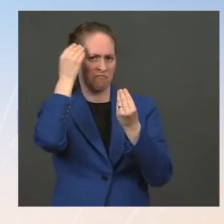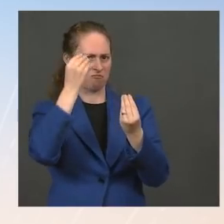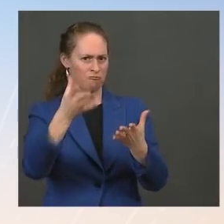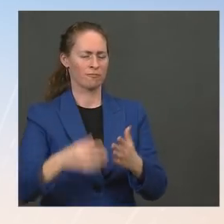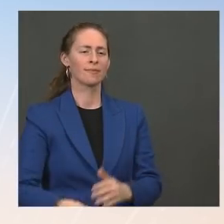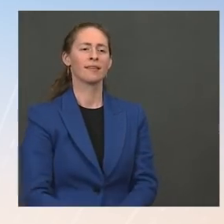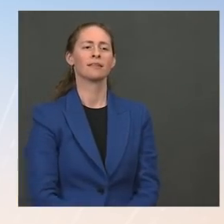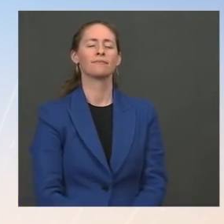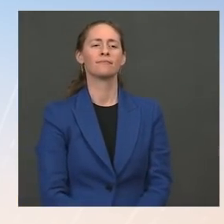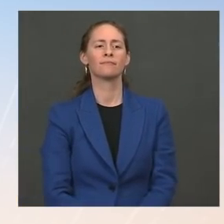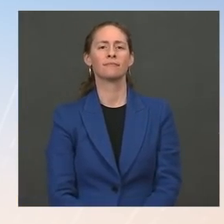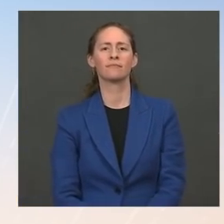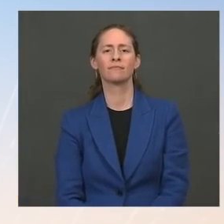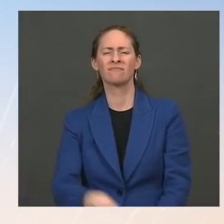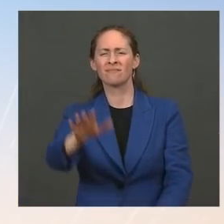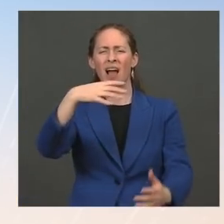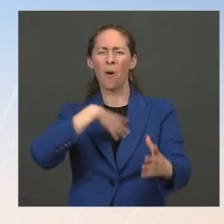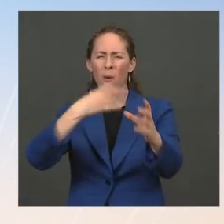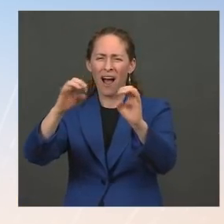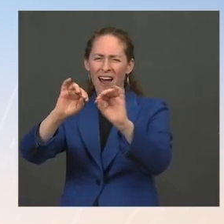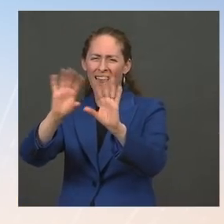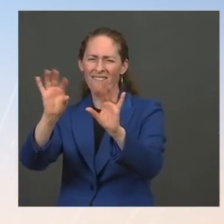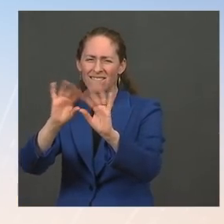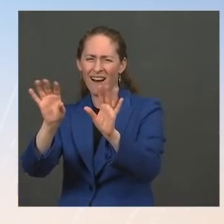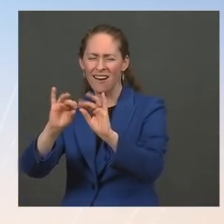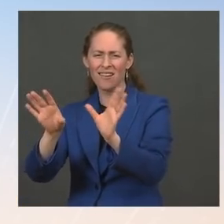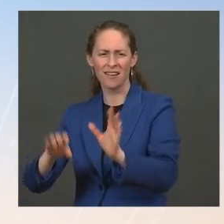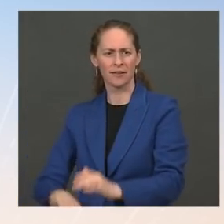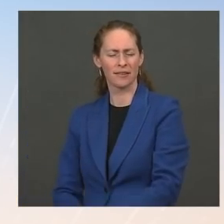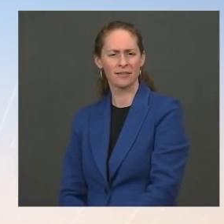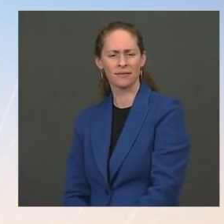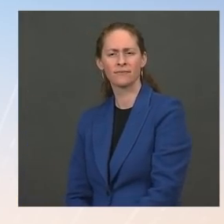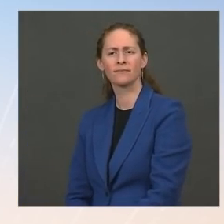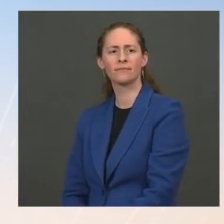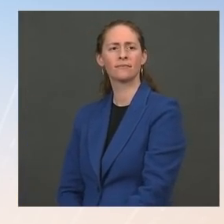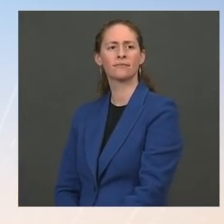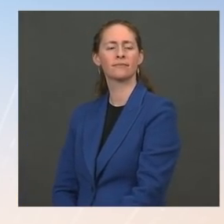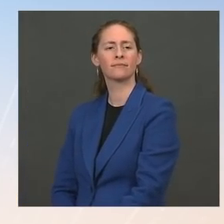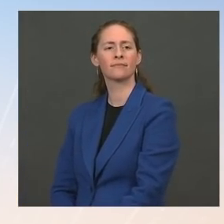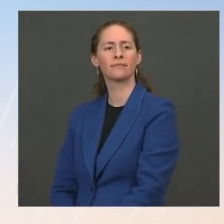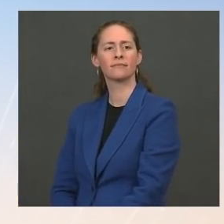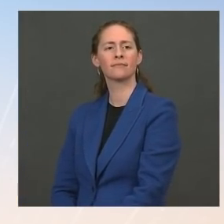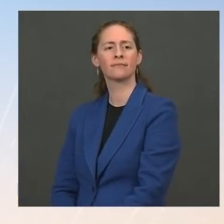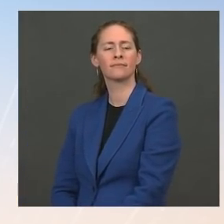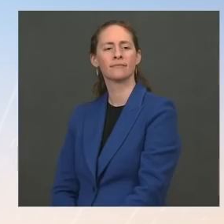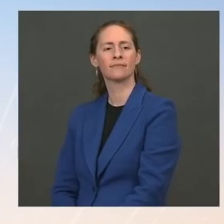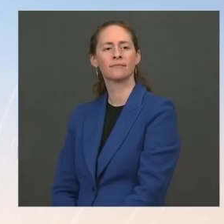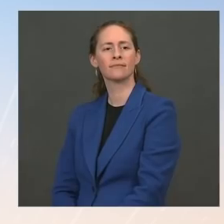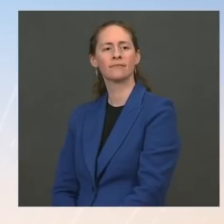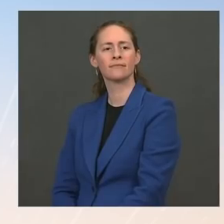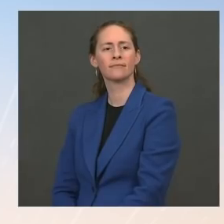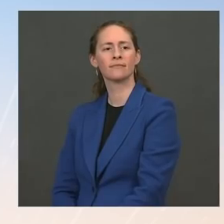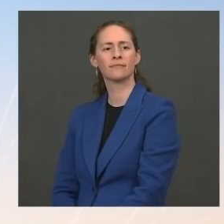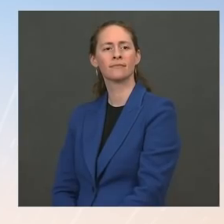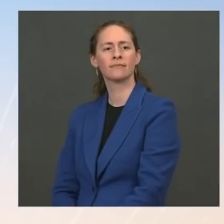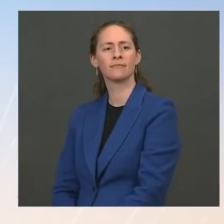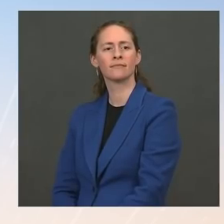when the first case -- (coughs) -- excuse me -- of Omicron is detected in the United States -- since it's been described as, essentially, "inevitable" --